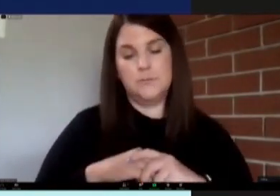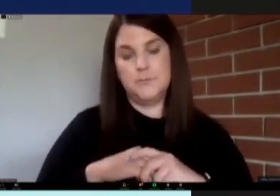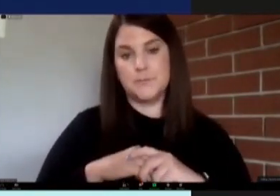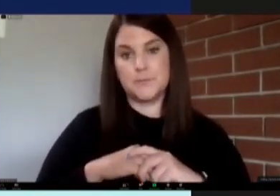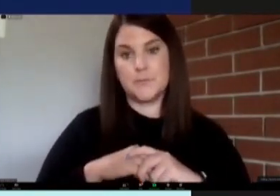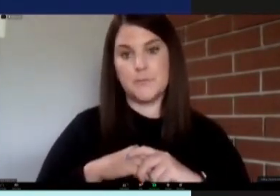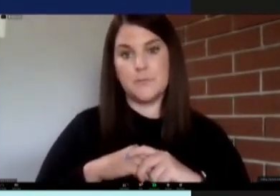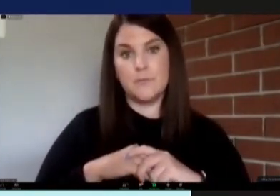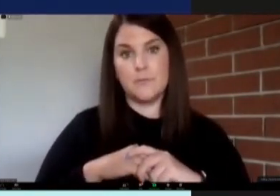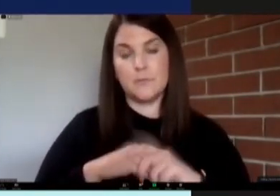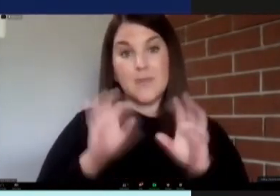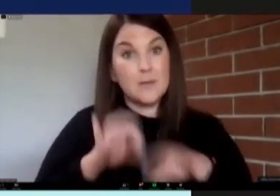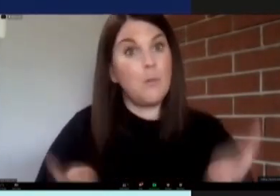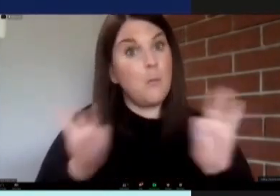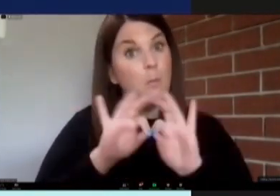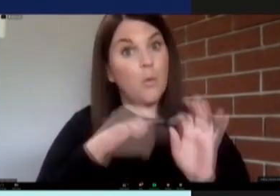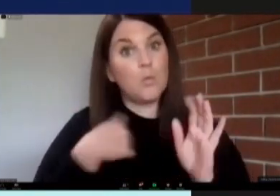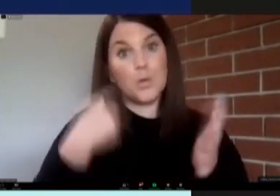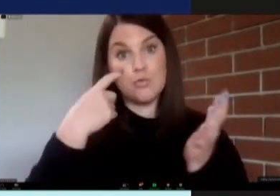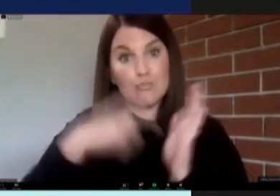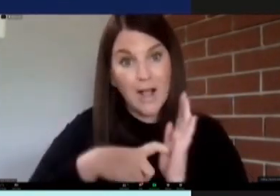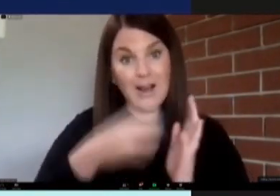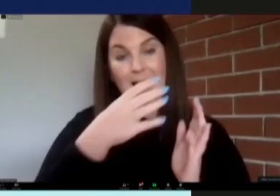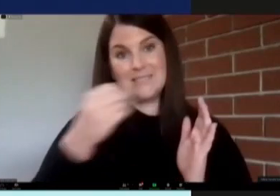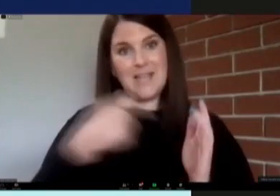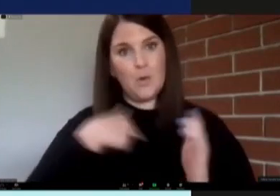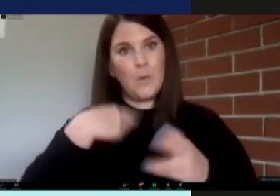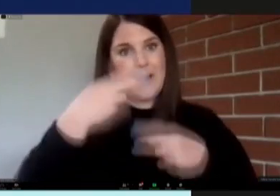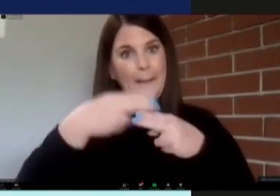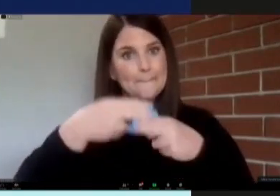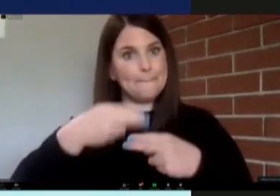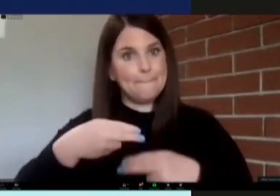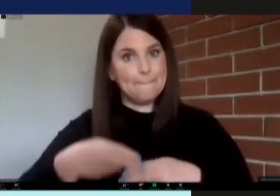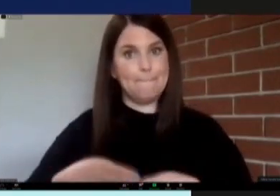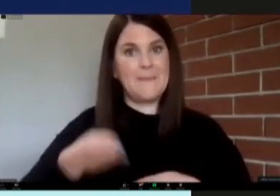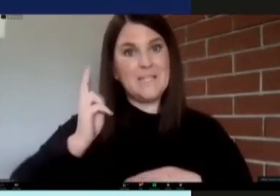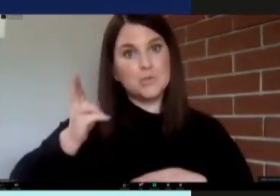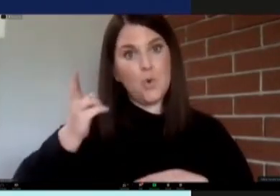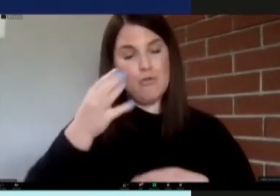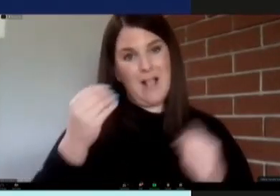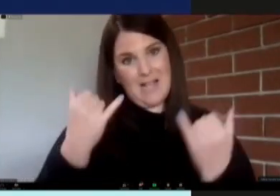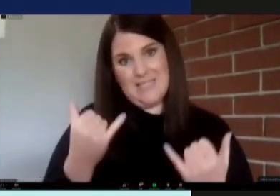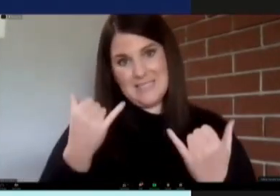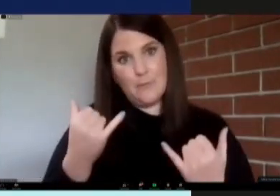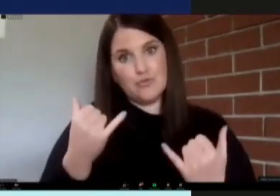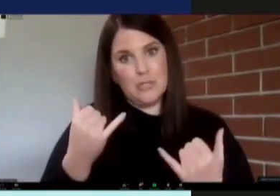It is imperative we recognize and that we name the historical as well as the contemporary underpinnings of the structural realities.